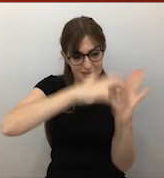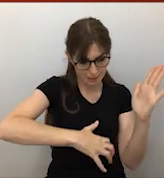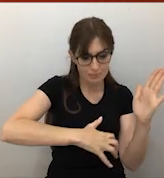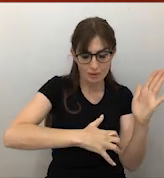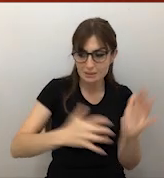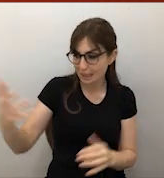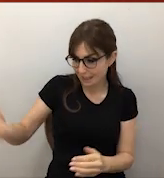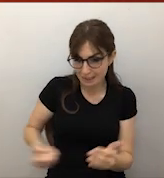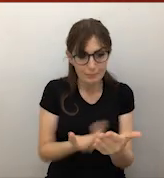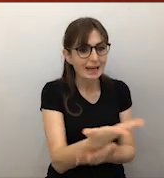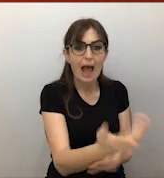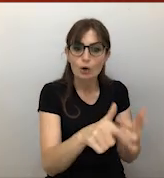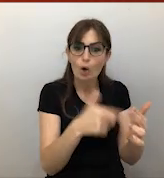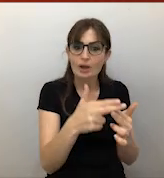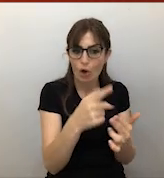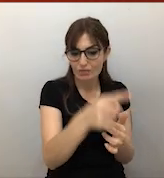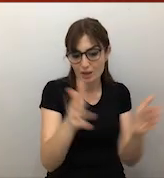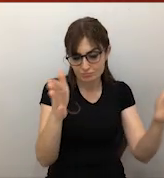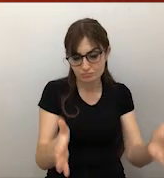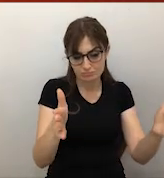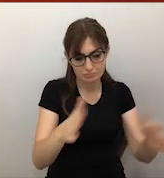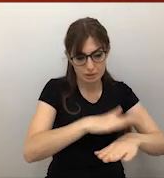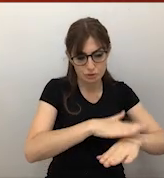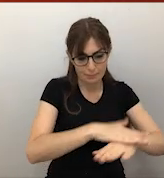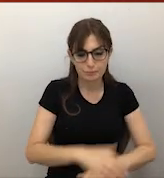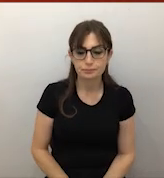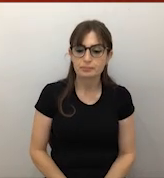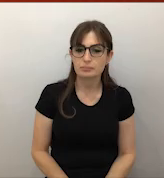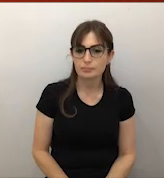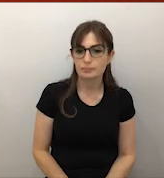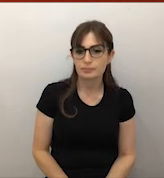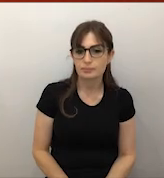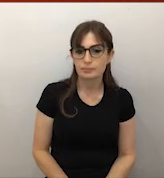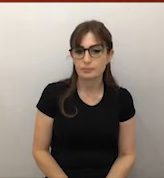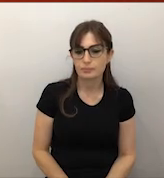and outflows of cash during a period, for example, the financial year